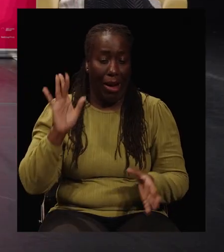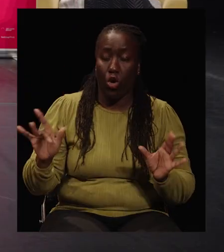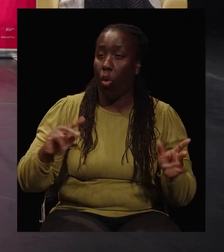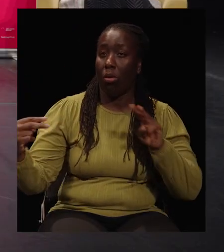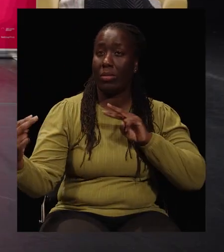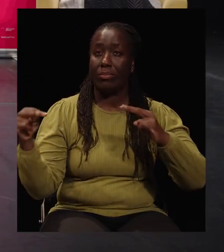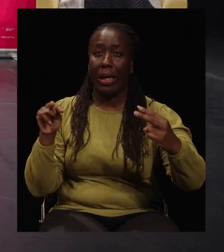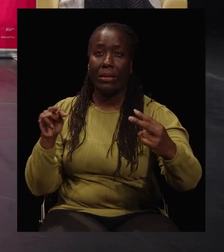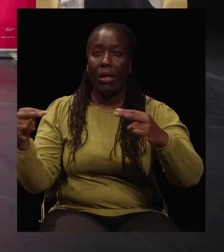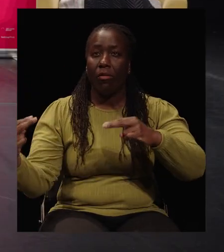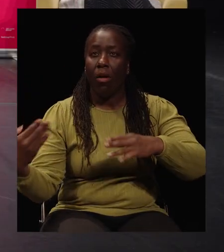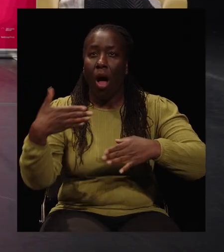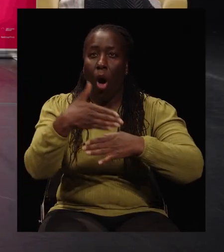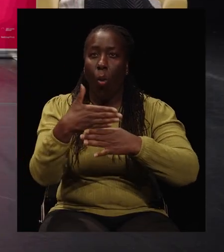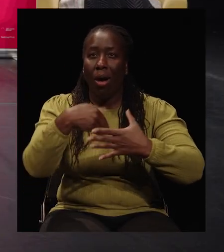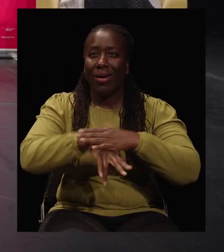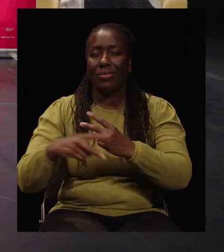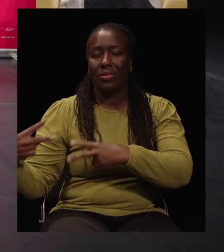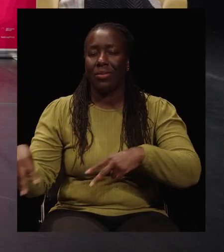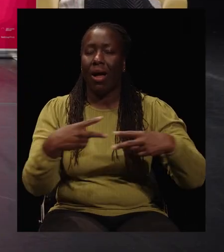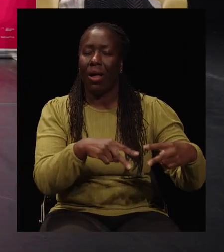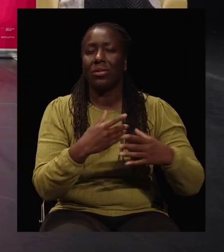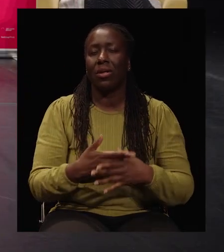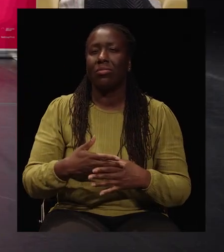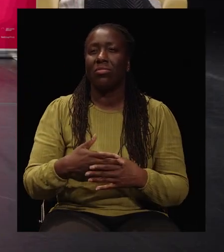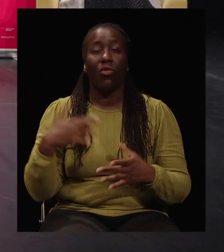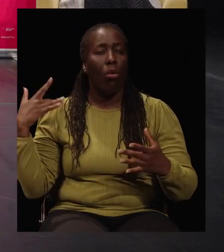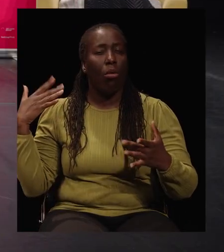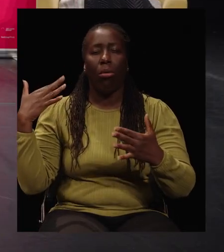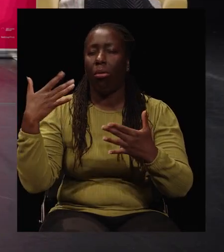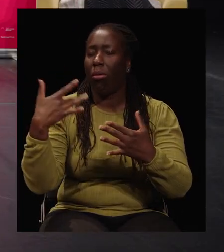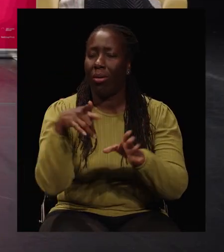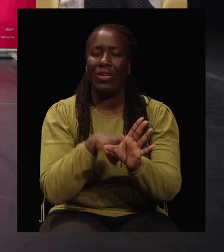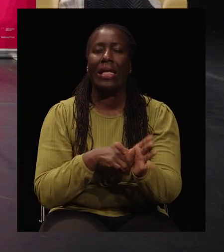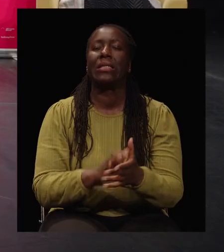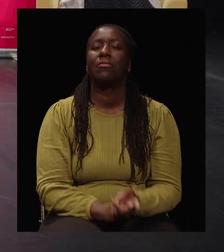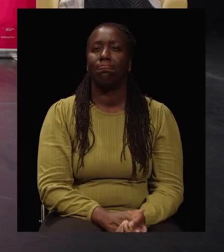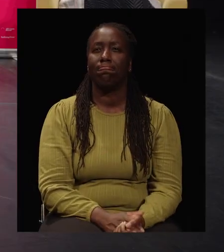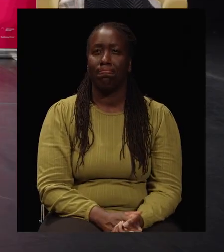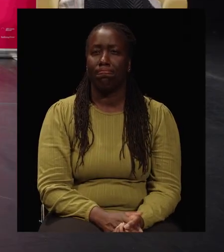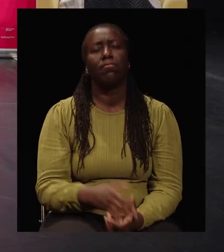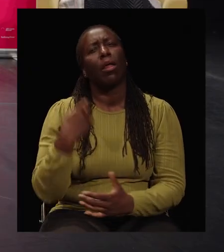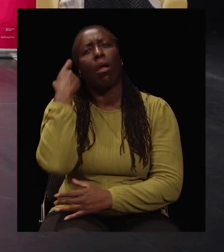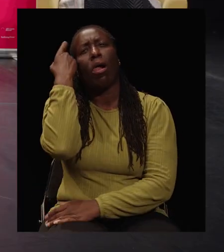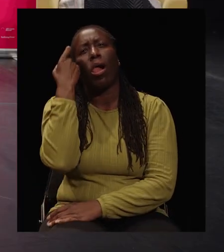I'm working in dance and I've worked in dance for many years, and I was thinking, I was sitting here listening